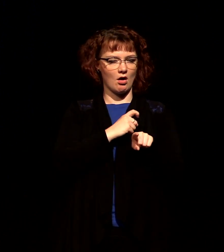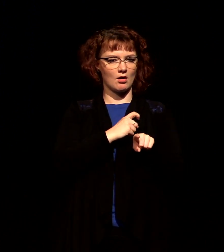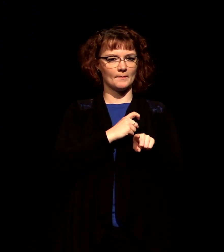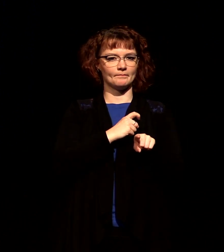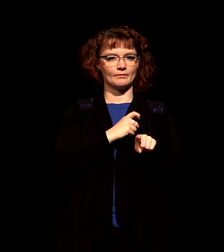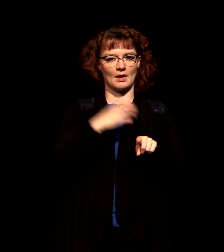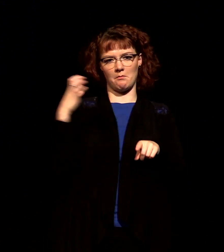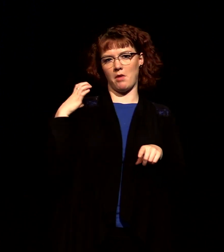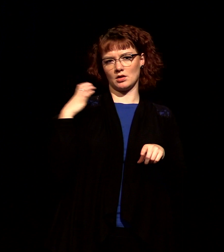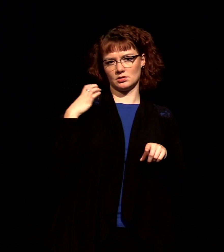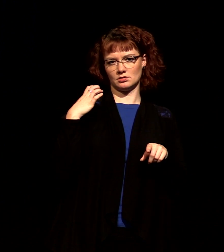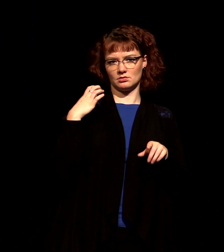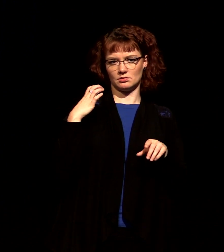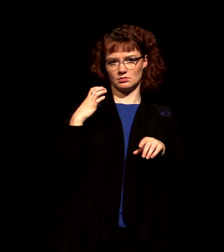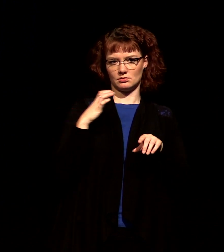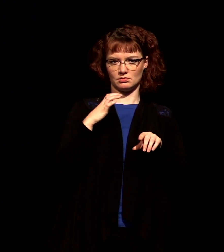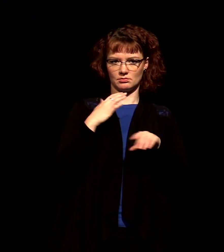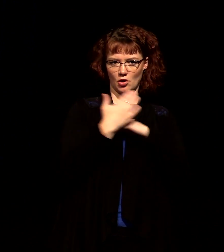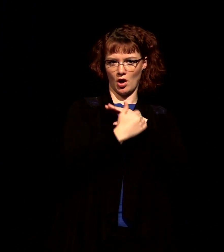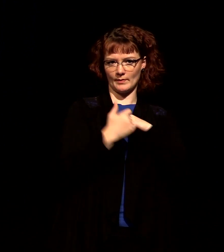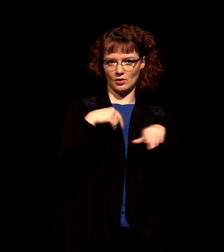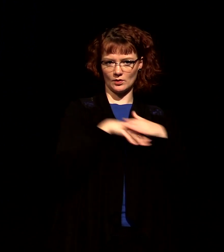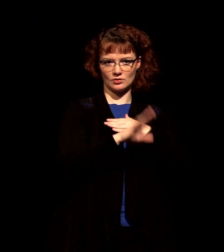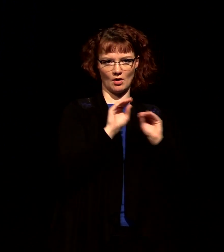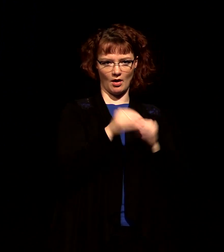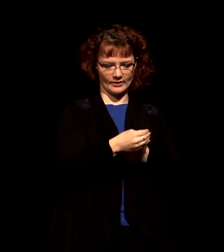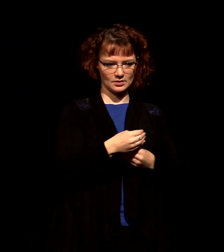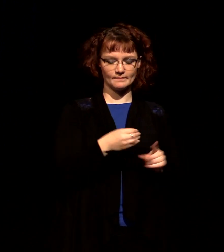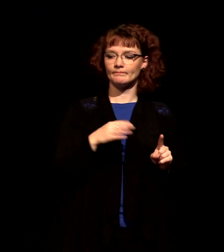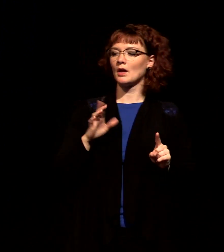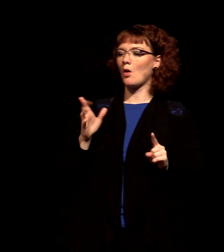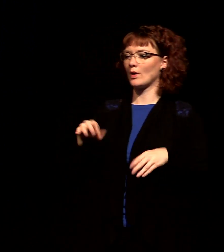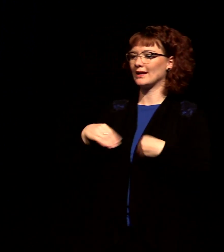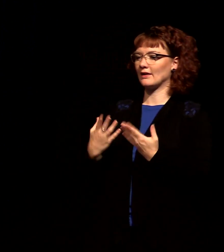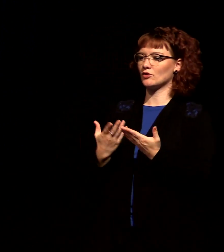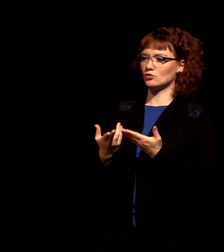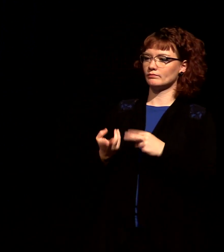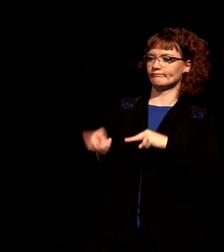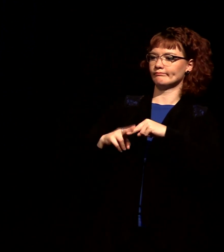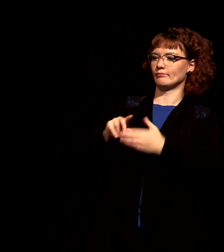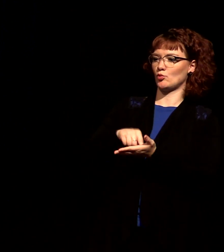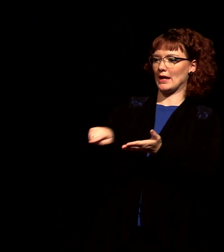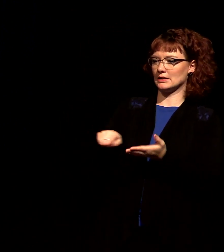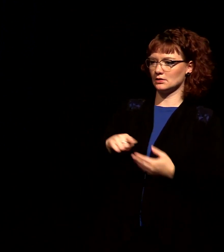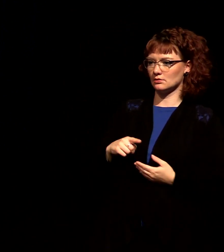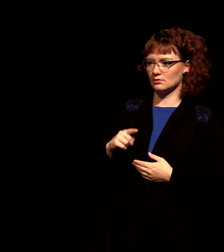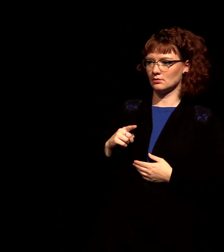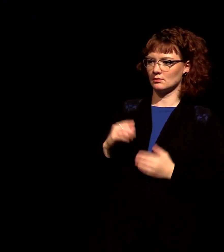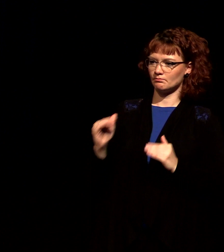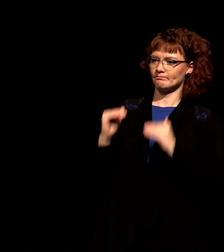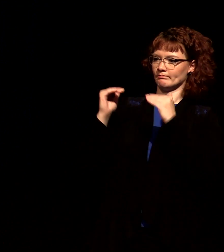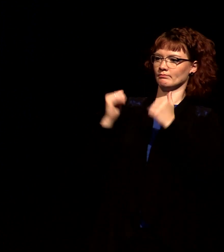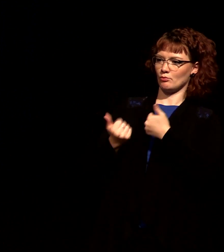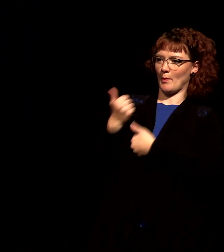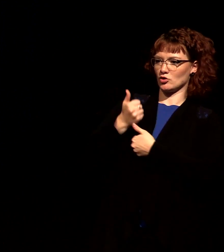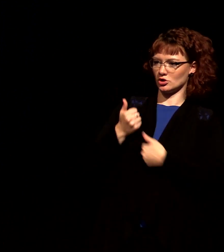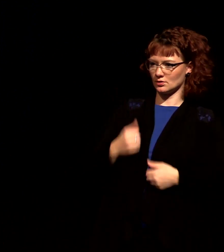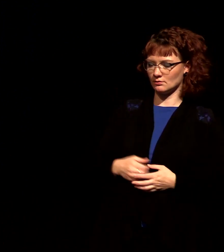me in the office says, we're promoting you. And we're going to give you a raise. And the promotion and the raise is going